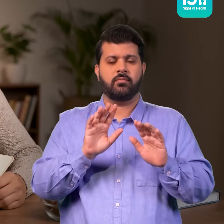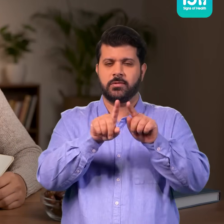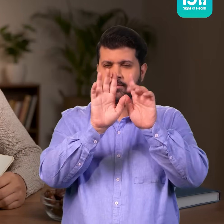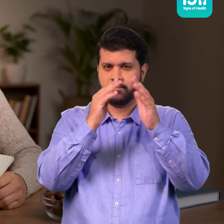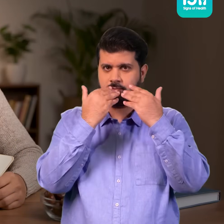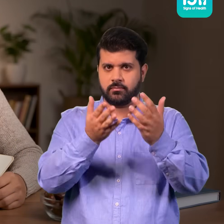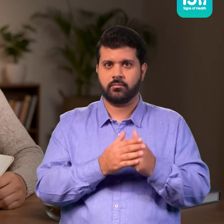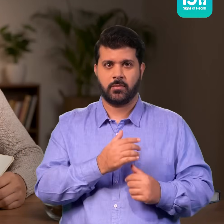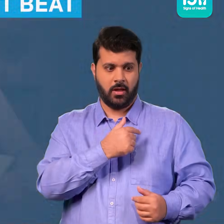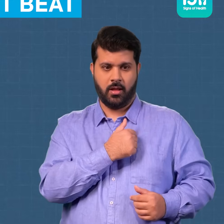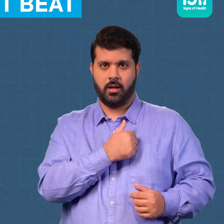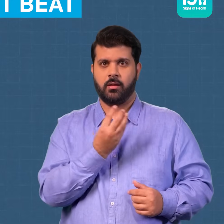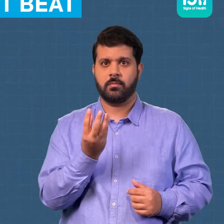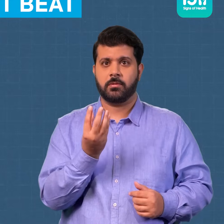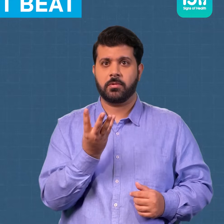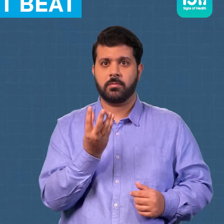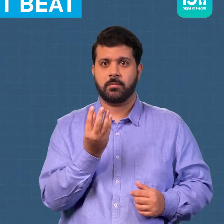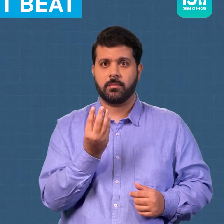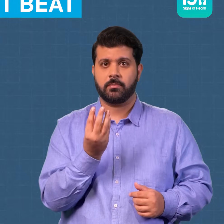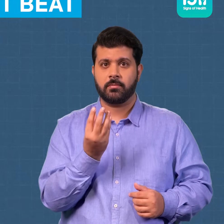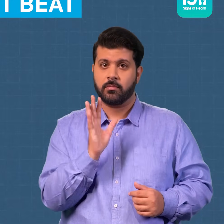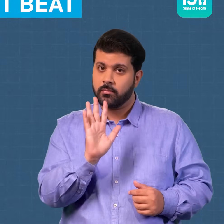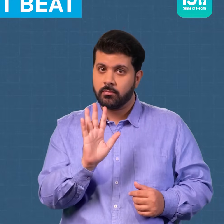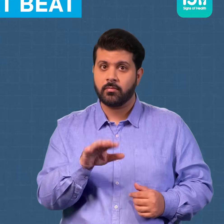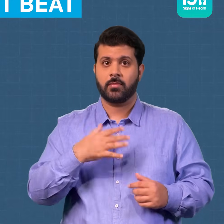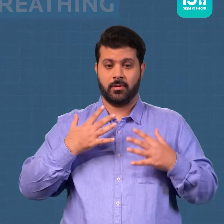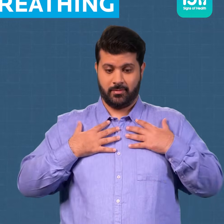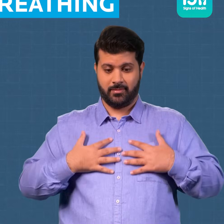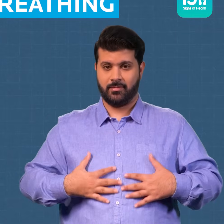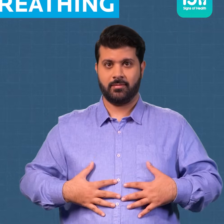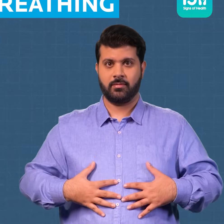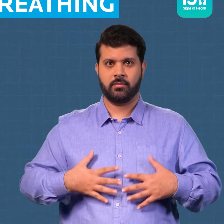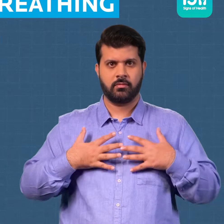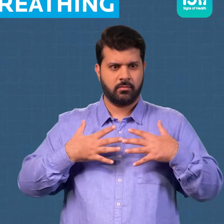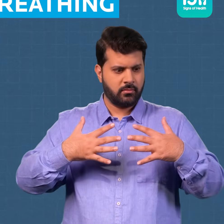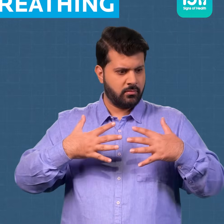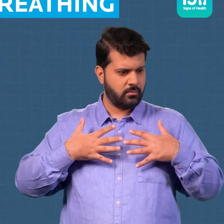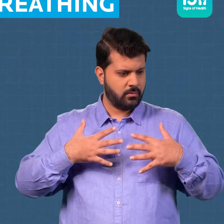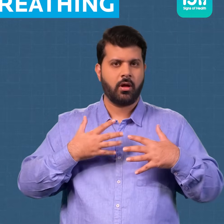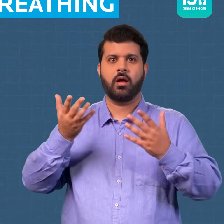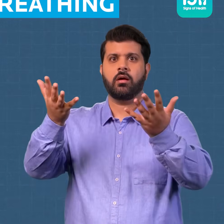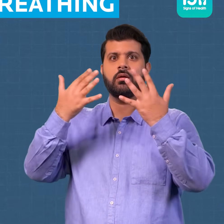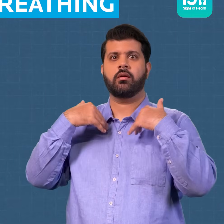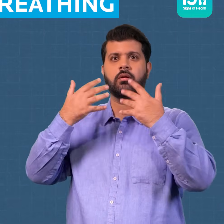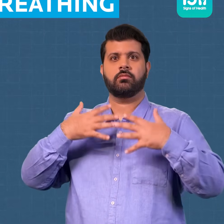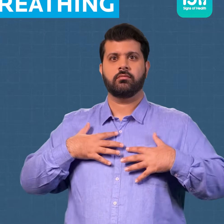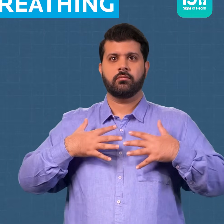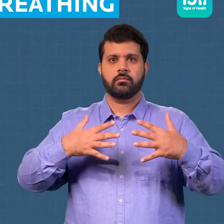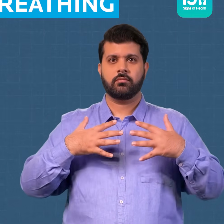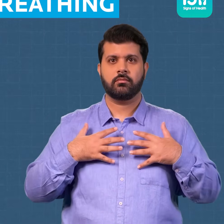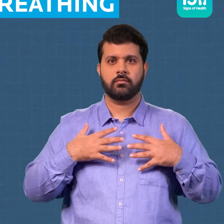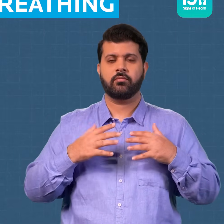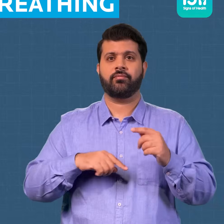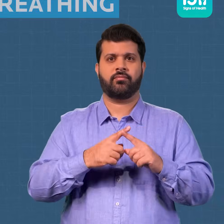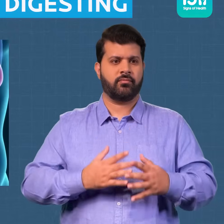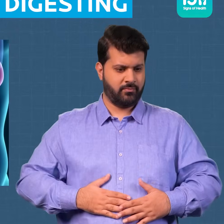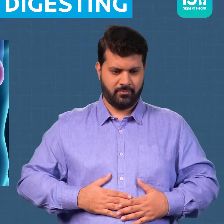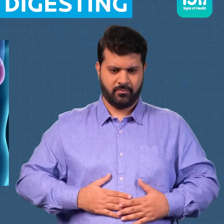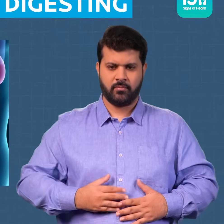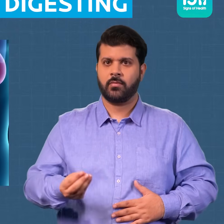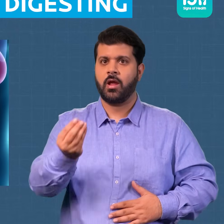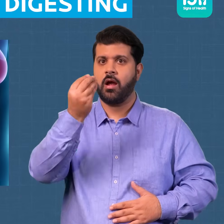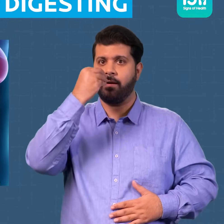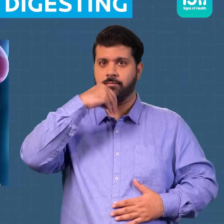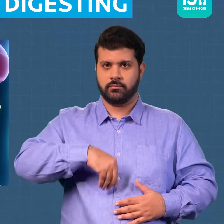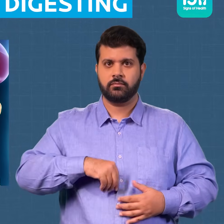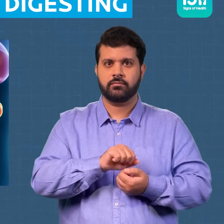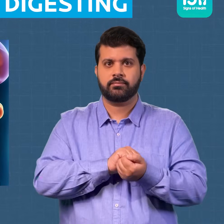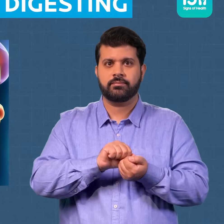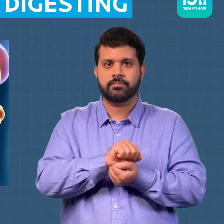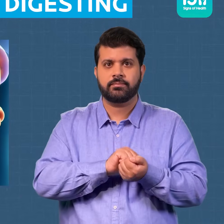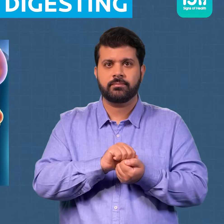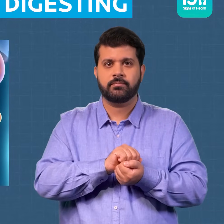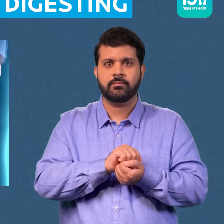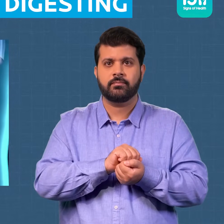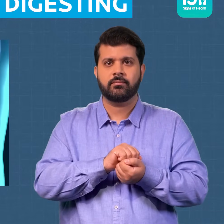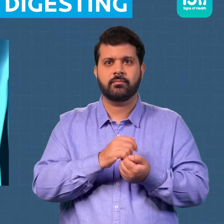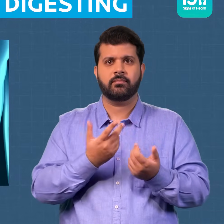For example, your heart beats, your lungs take in air, and your stomach digests food,